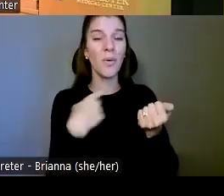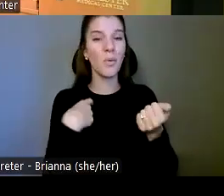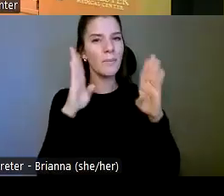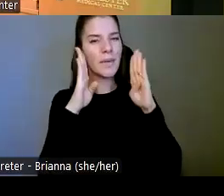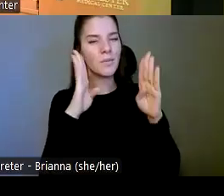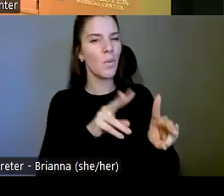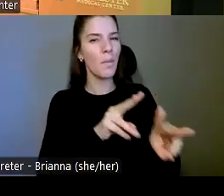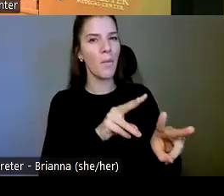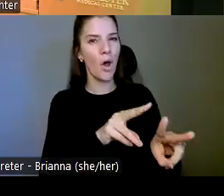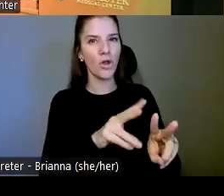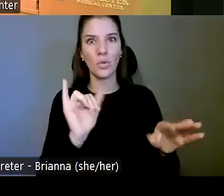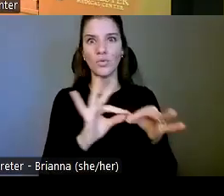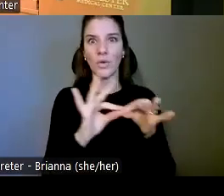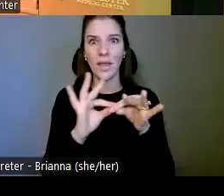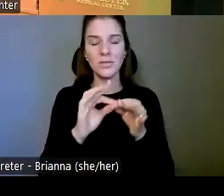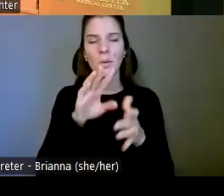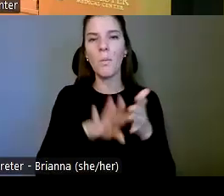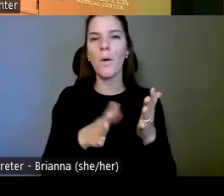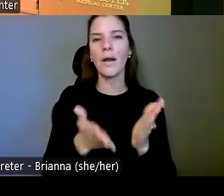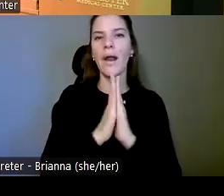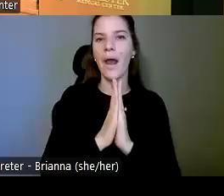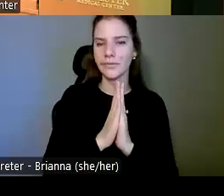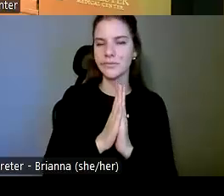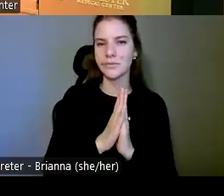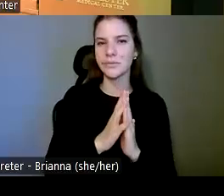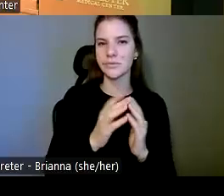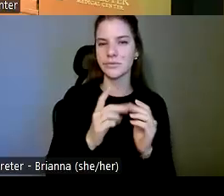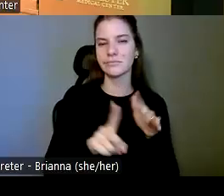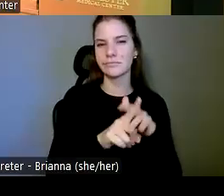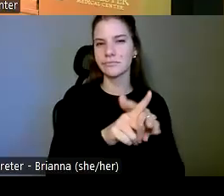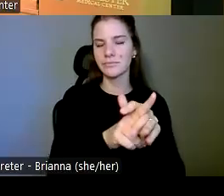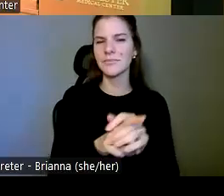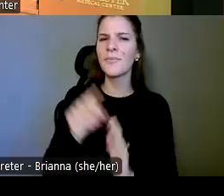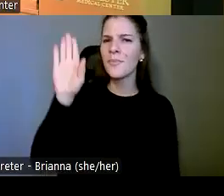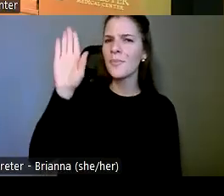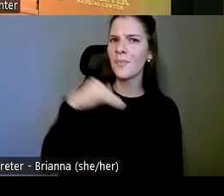very very closely is really important one of the things that I'm so intrigued with both in your